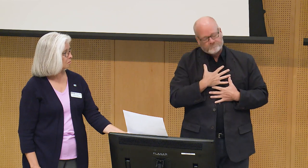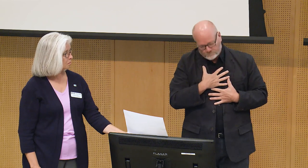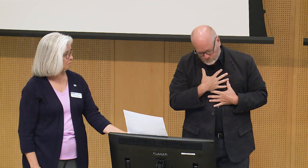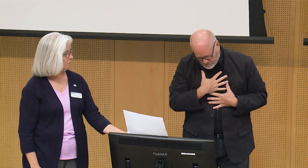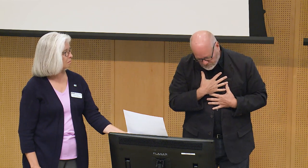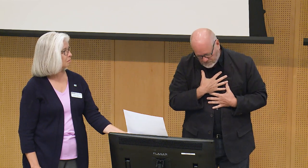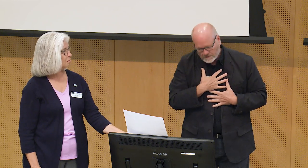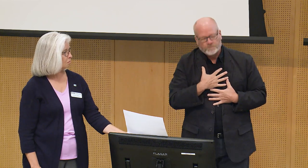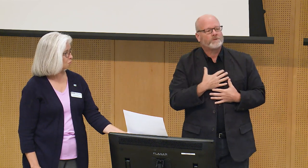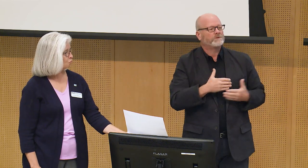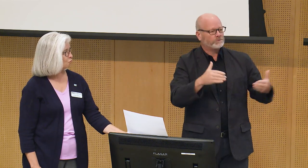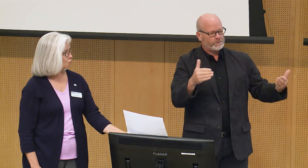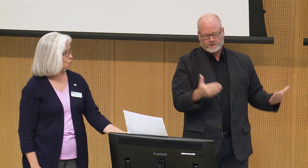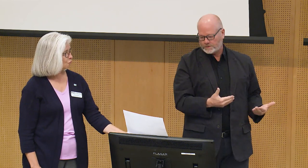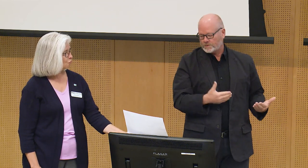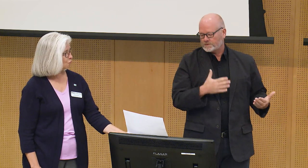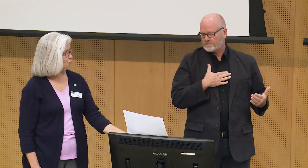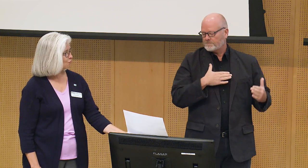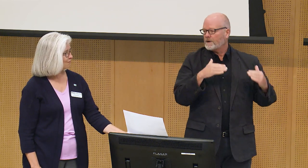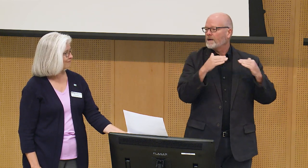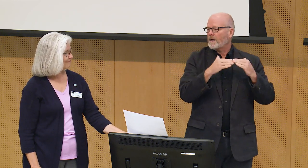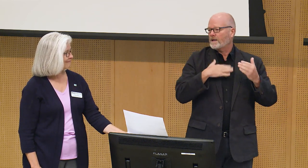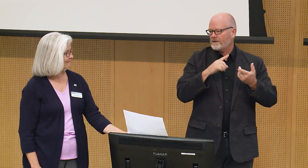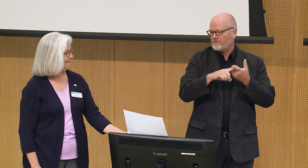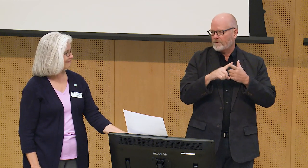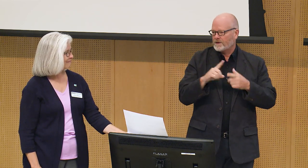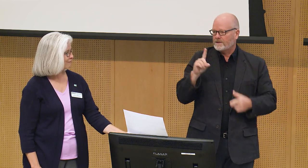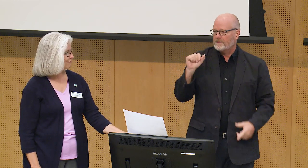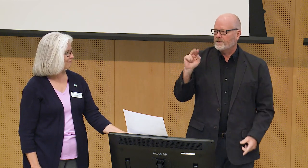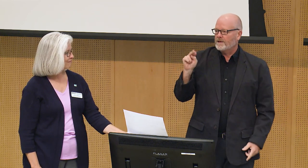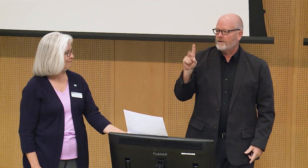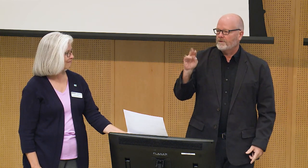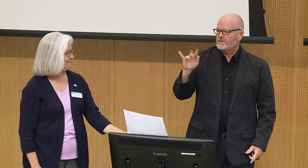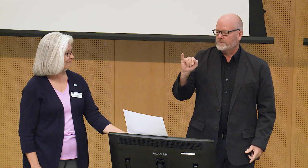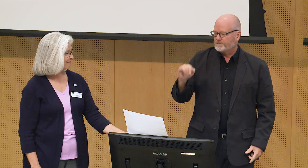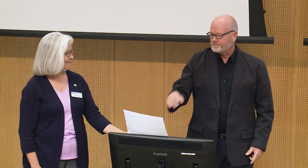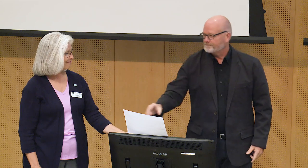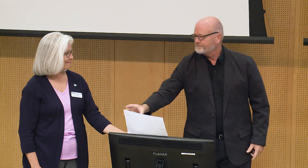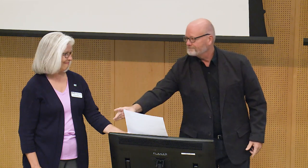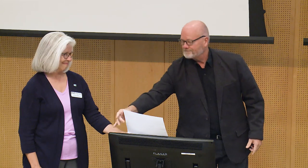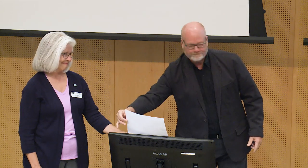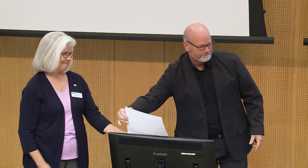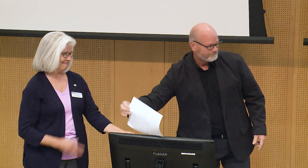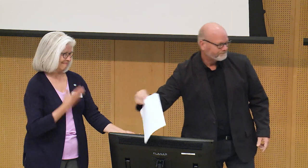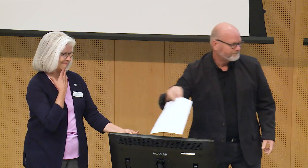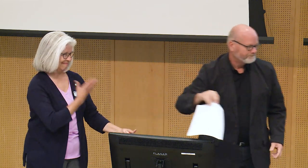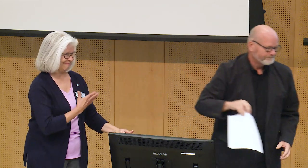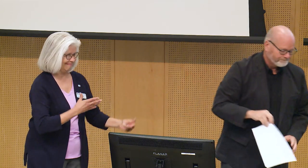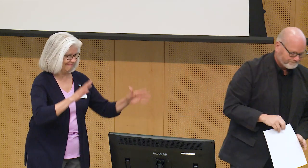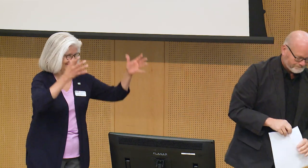I am honored and privileged to introduce my colleague and friend Dan Veltri.